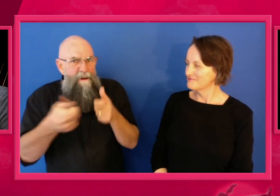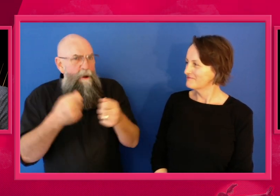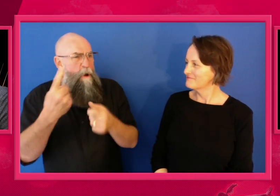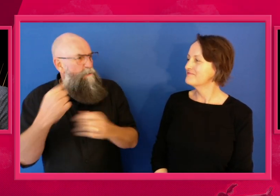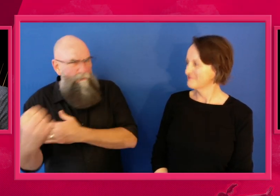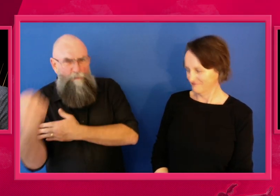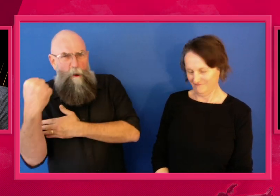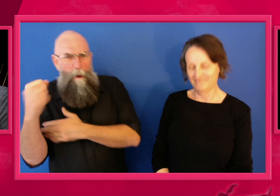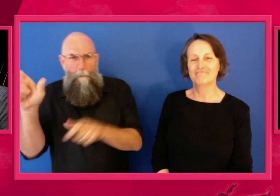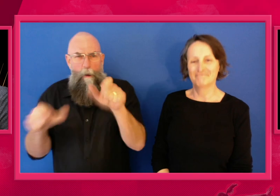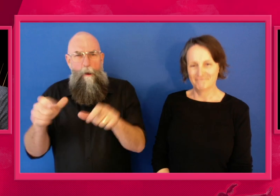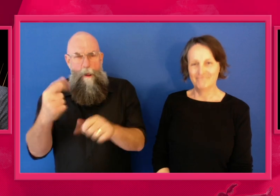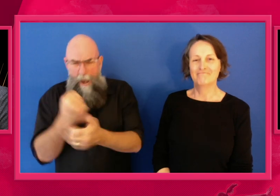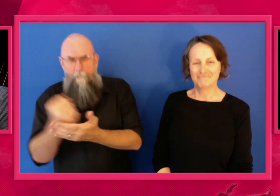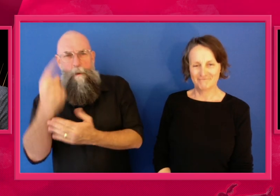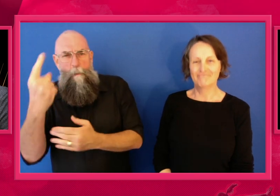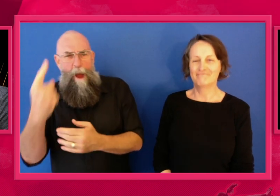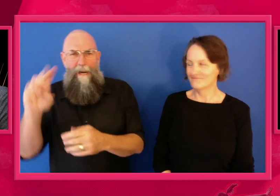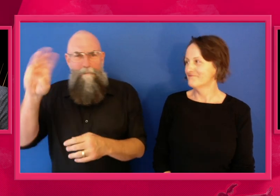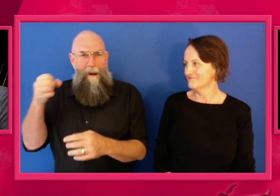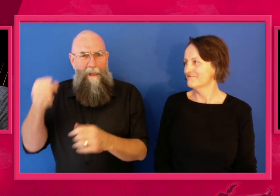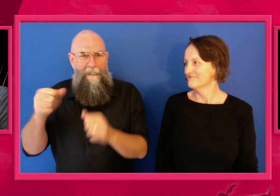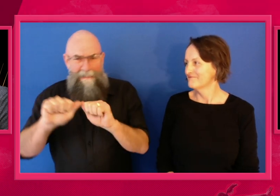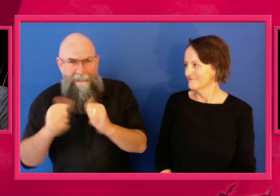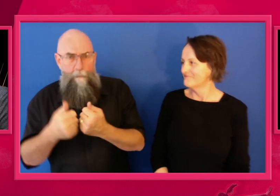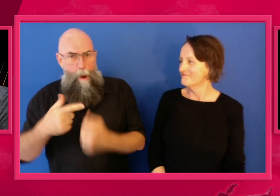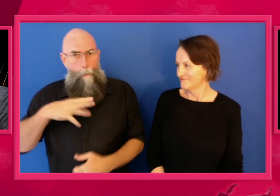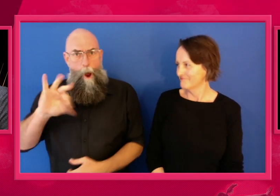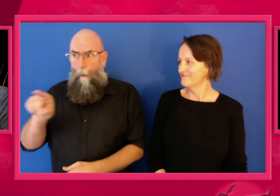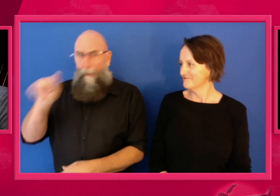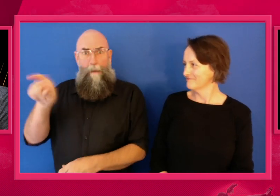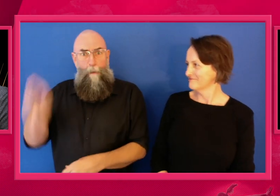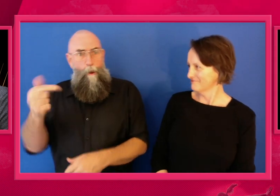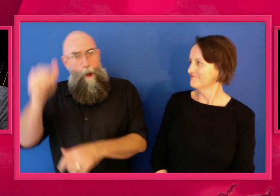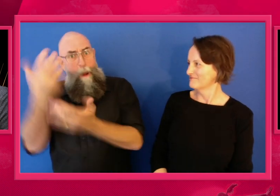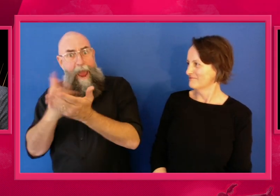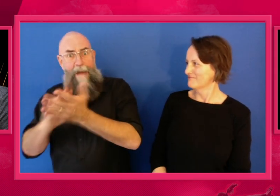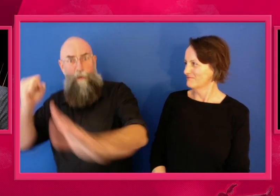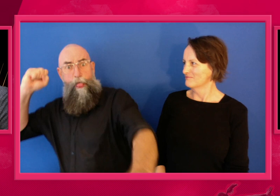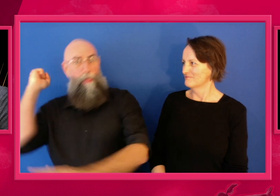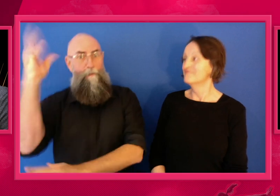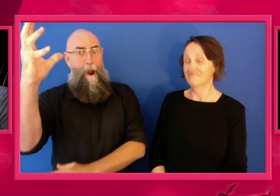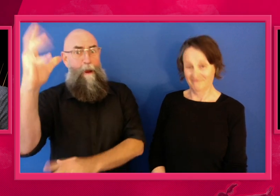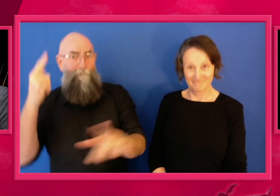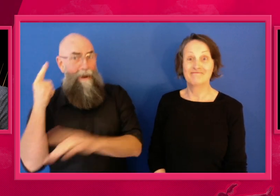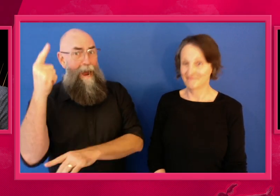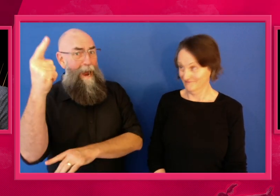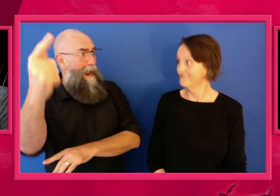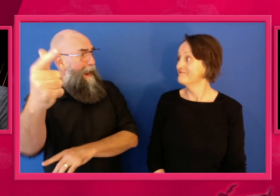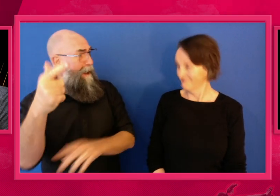Paralympic team. Why not get the one that knows how to utilize a weapon to quite a long distance? Georgie Tunny: Yeah. To great effect. Kurt Fearnley: To great effect.